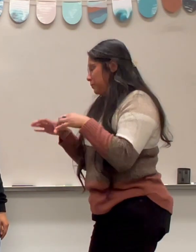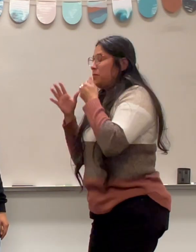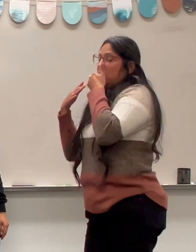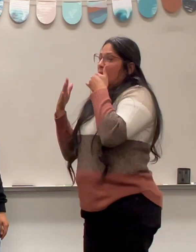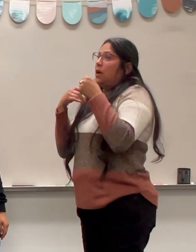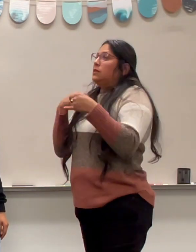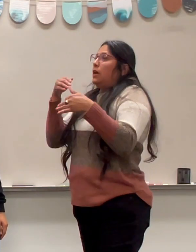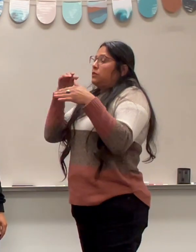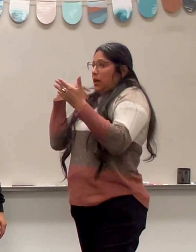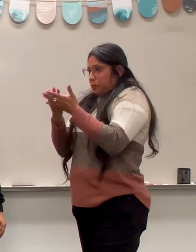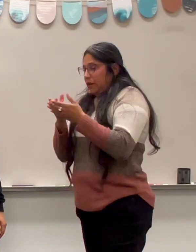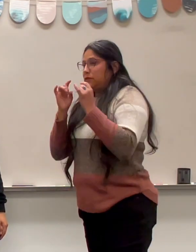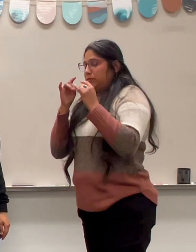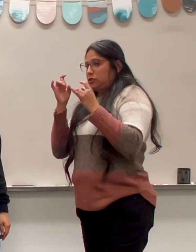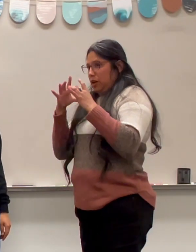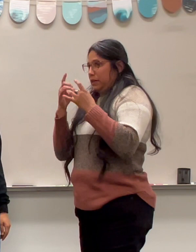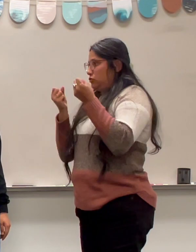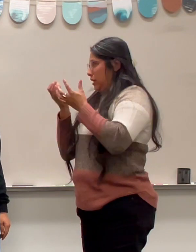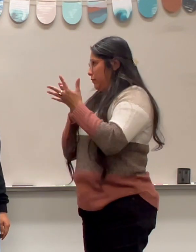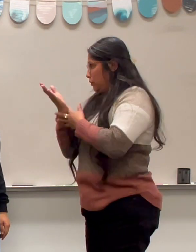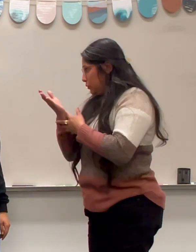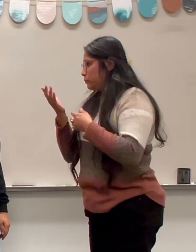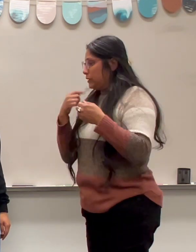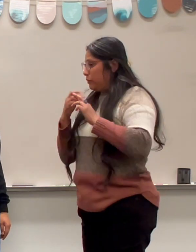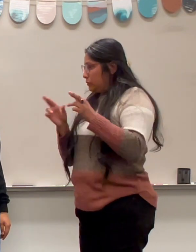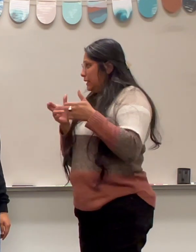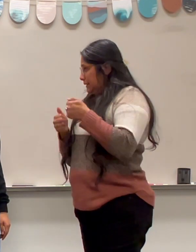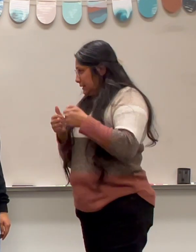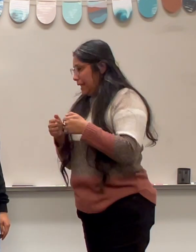they're right next to each other so I got to the Starbucks and I went through the drive-through